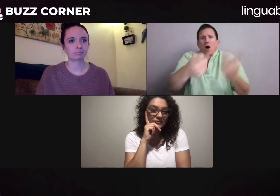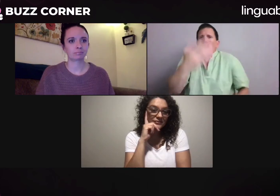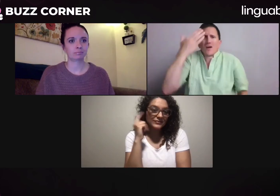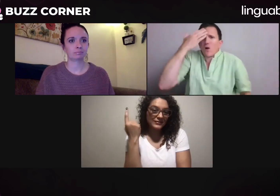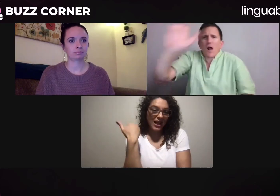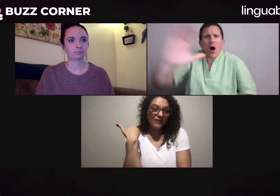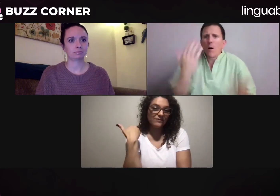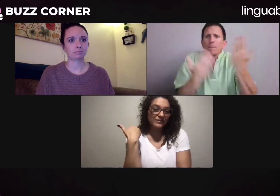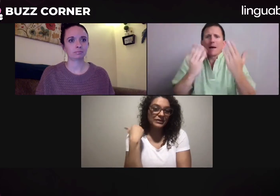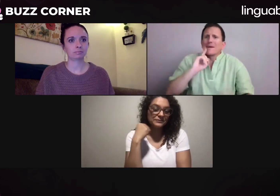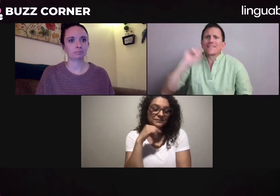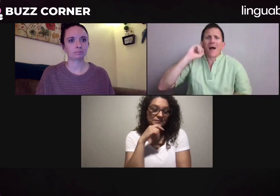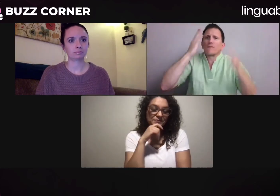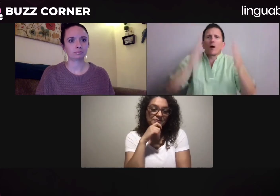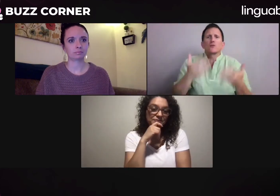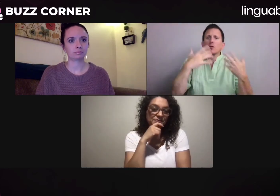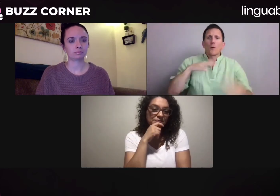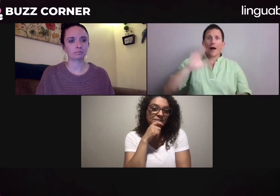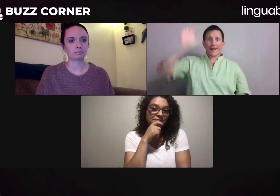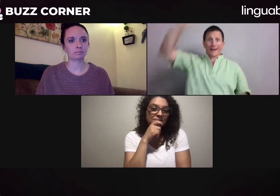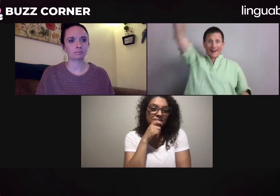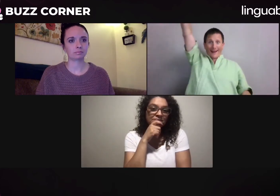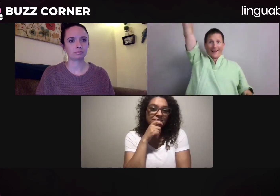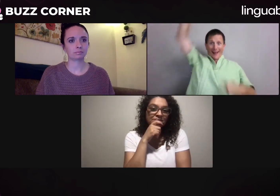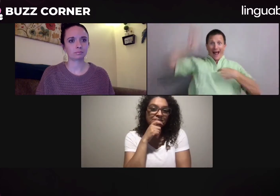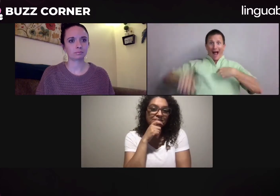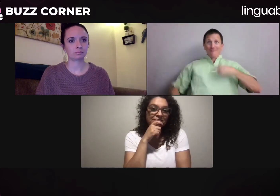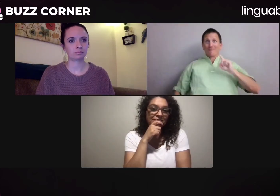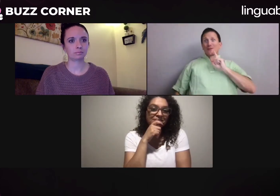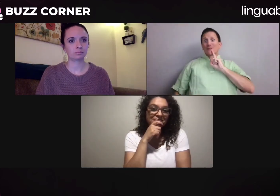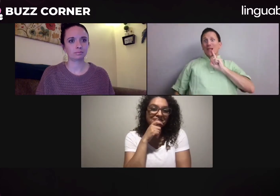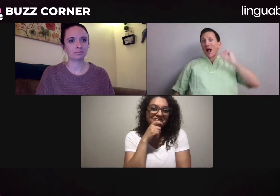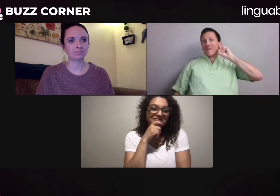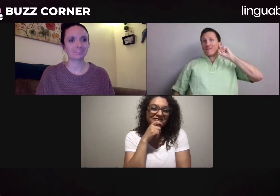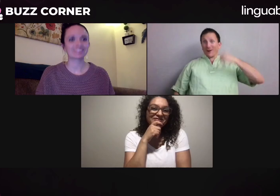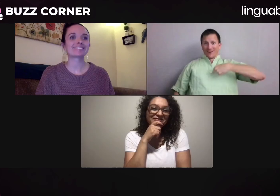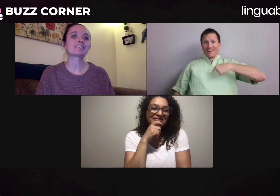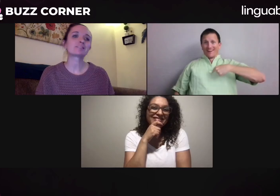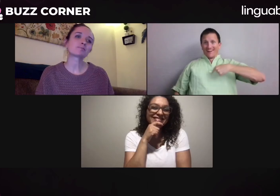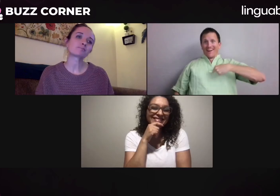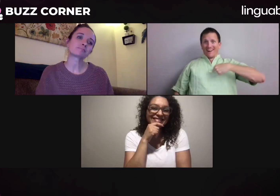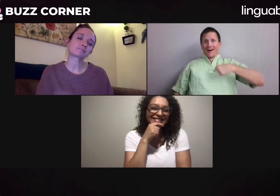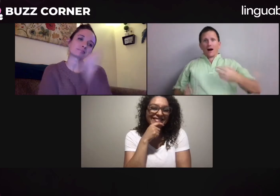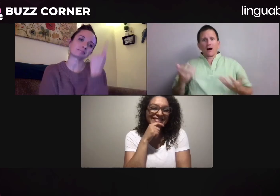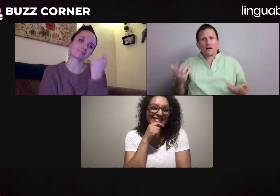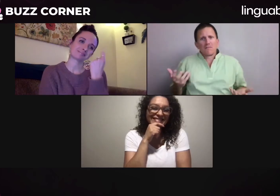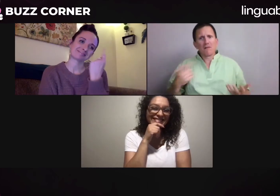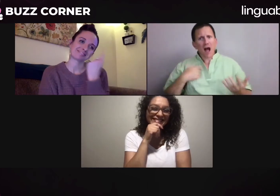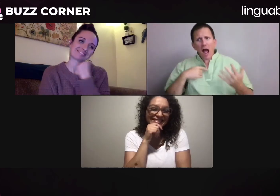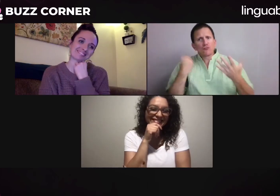Maybe there's a Deaf person there. Maybe they don't want to say ‘Hey, I'm Deaf.’ That's right. You know, I'm just there.